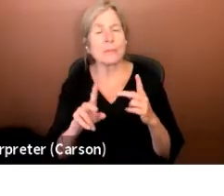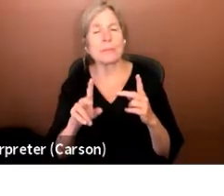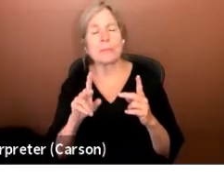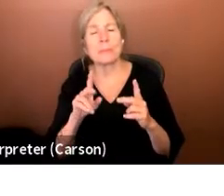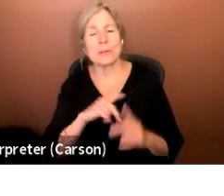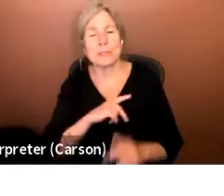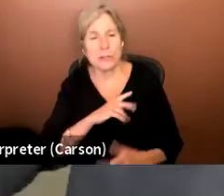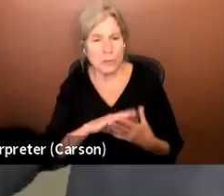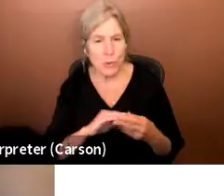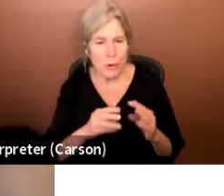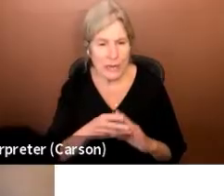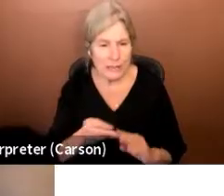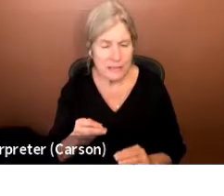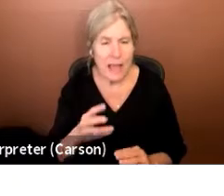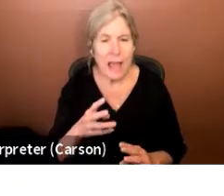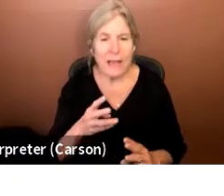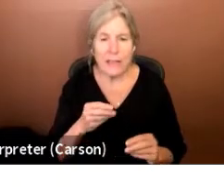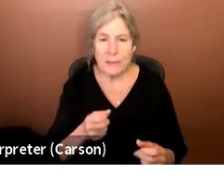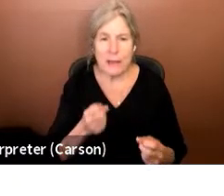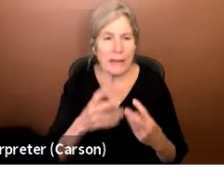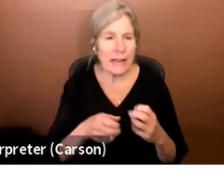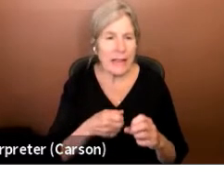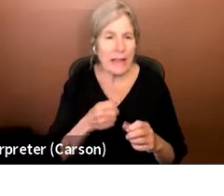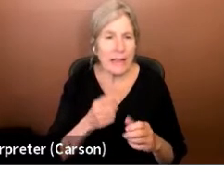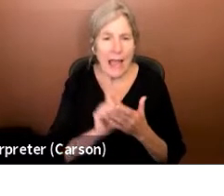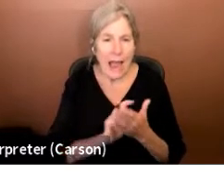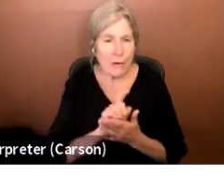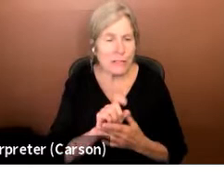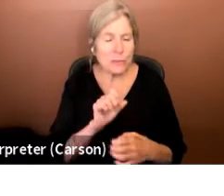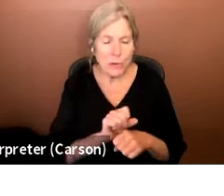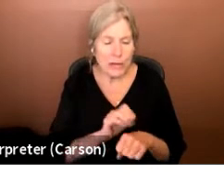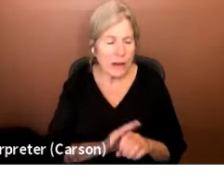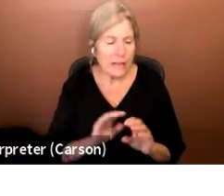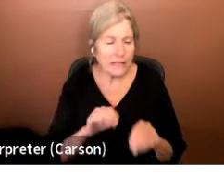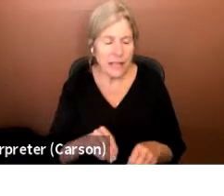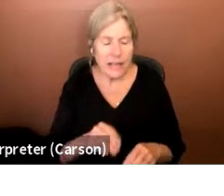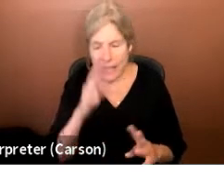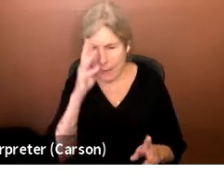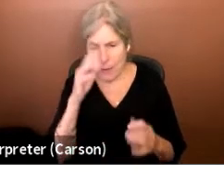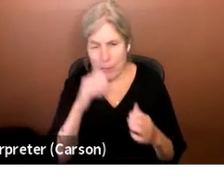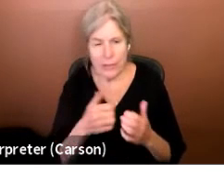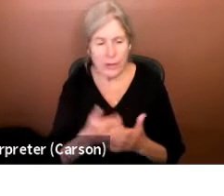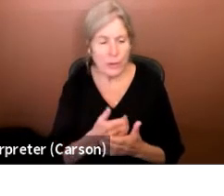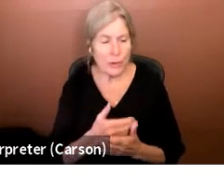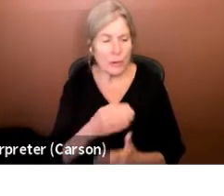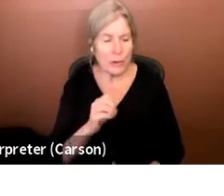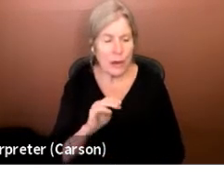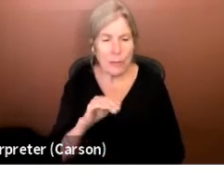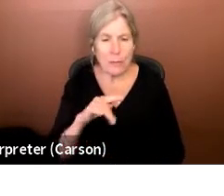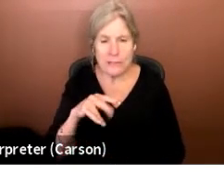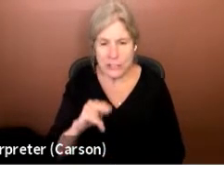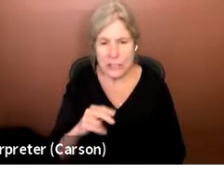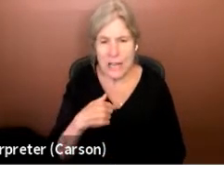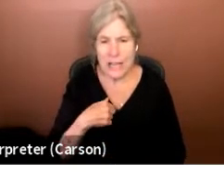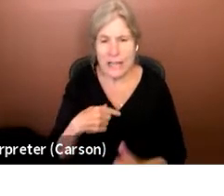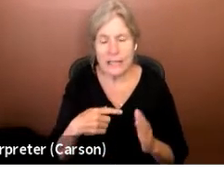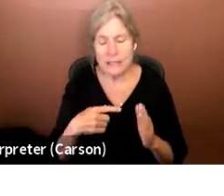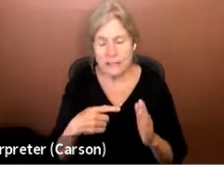. They spent hours working on the installation and came with a new composition. There's a small video I can put in the links immediately